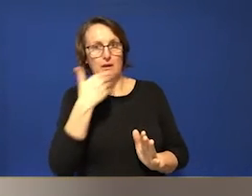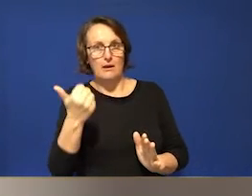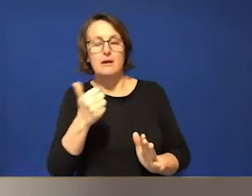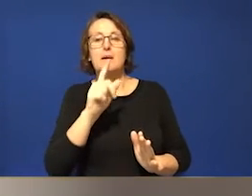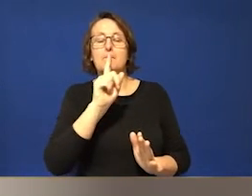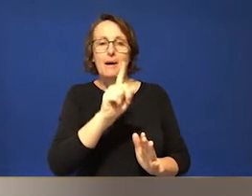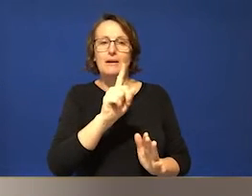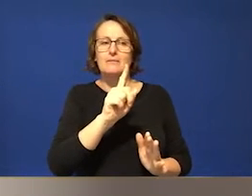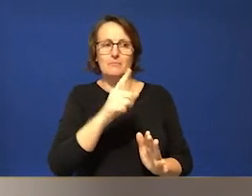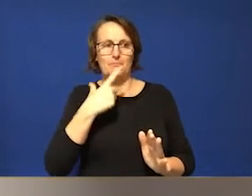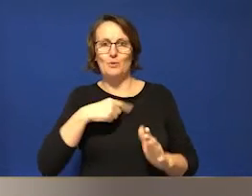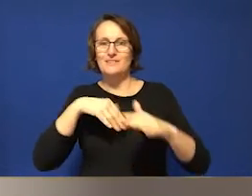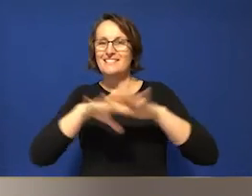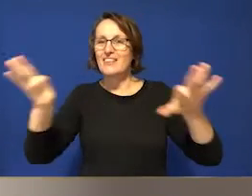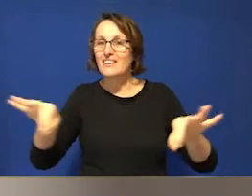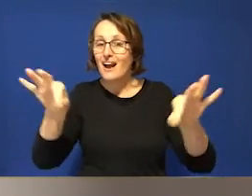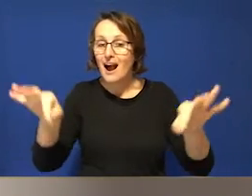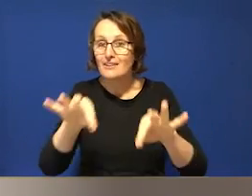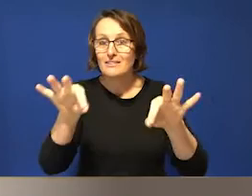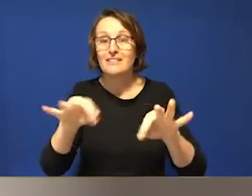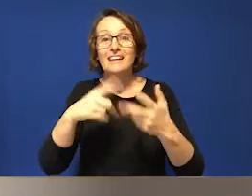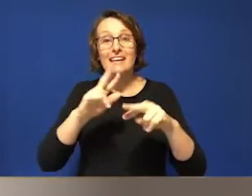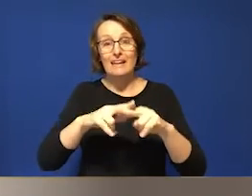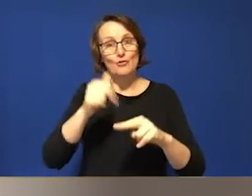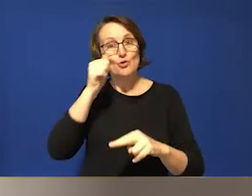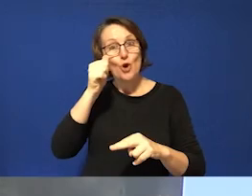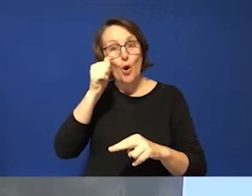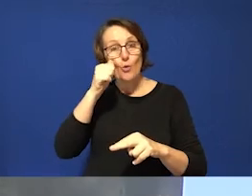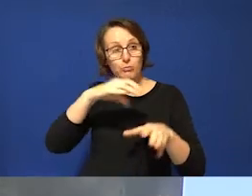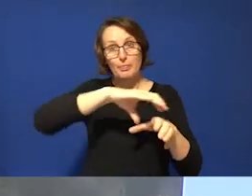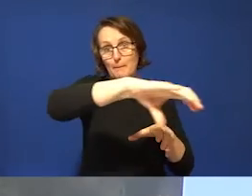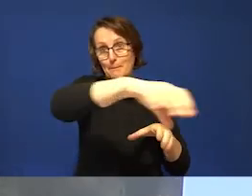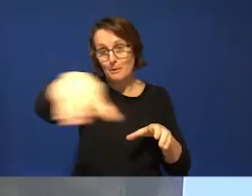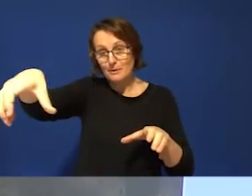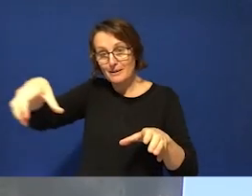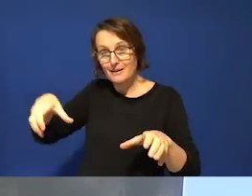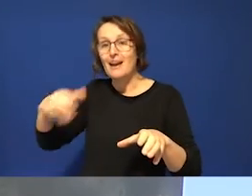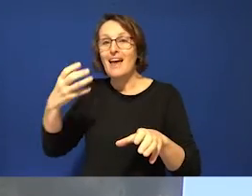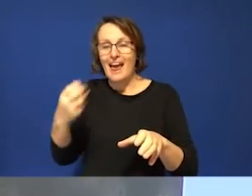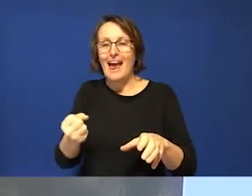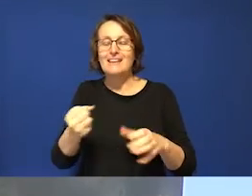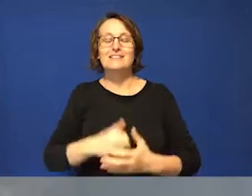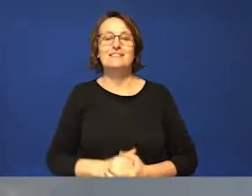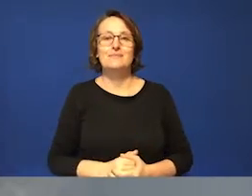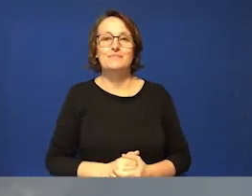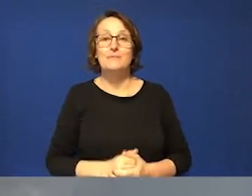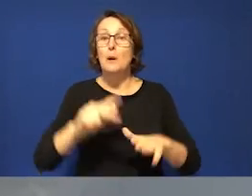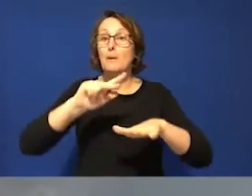that have people that can see what the building looks like, what they're, it's two, it's got two faces, it's got a perimeter bluestone inclined wall,